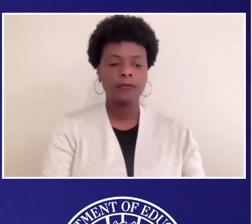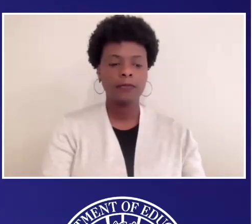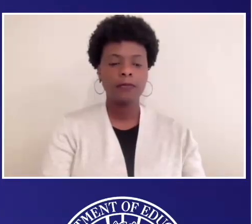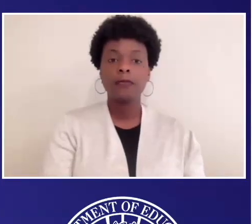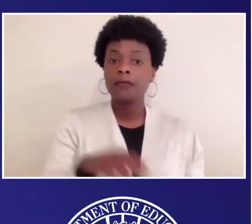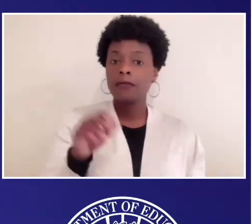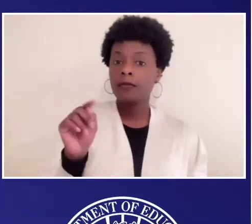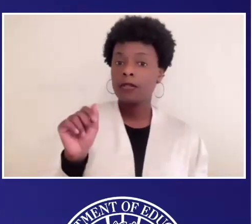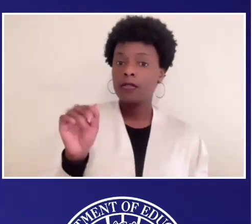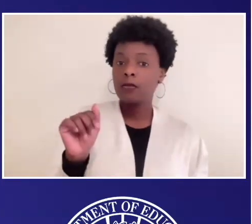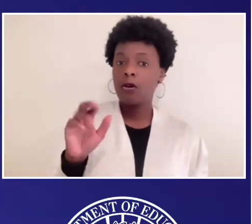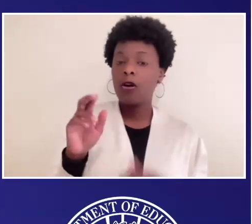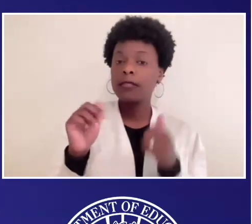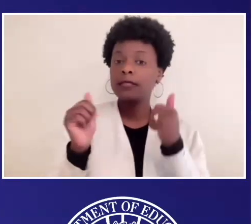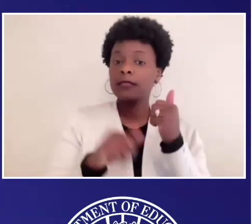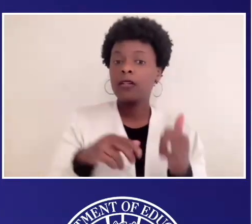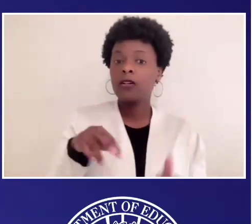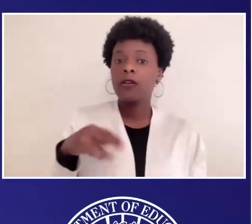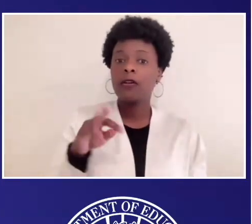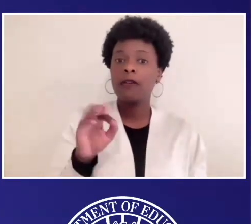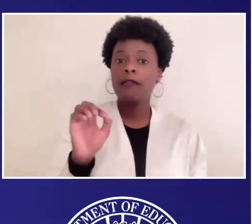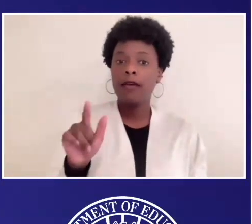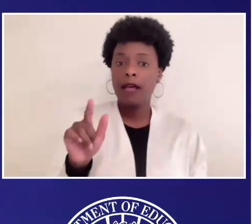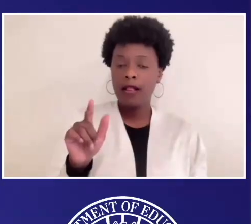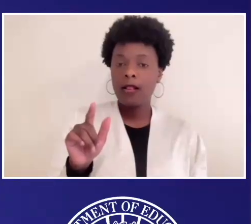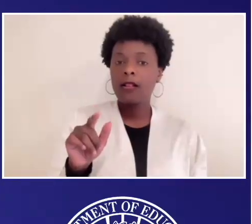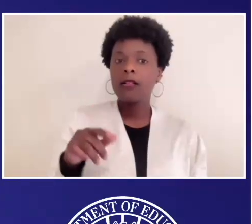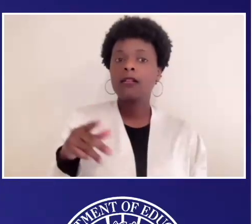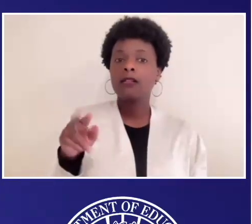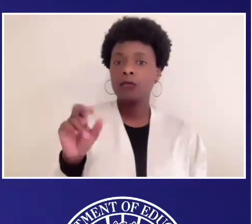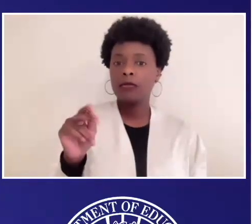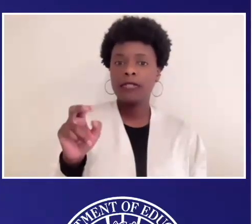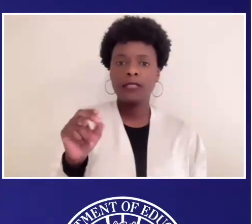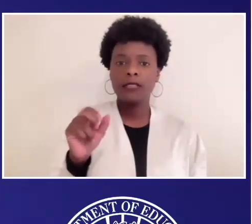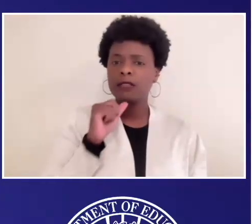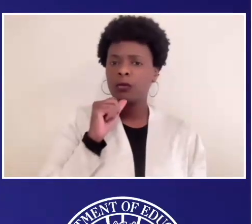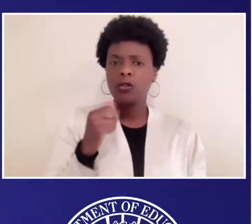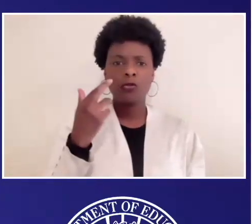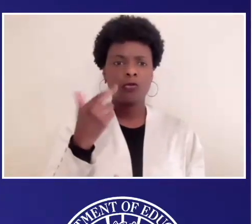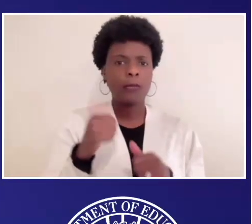Tamar, this is under the FFEL provisions, and we do not recall ever saying that we